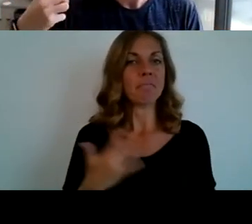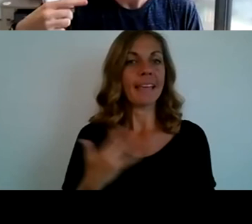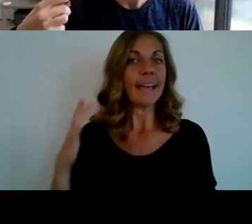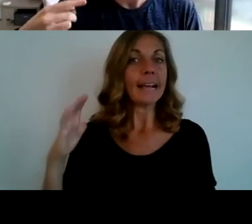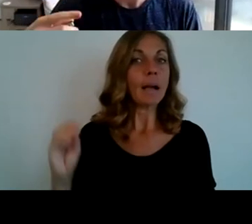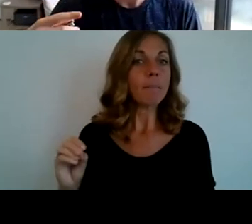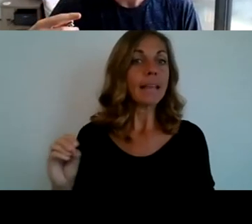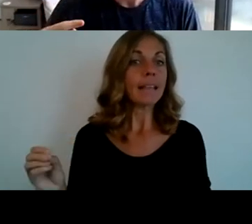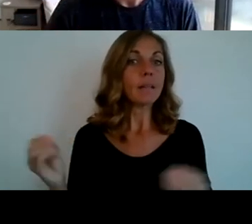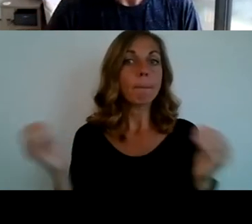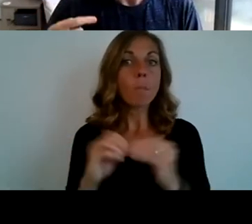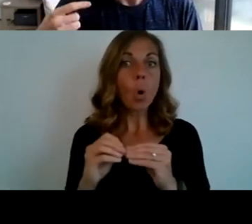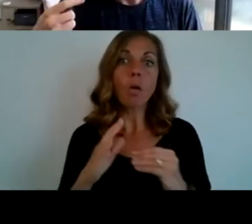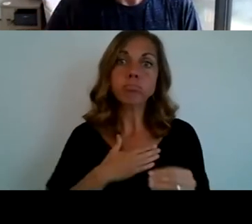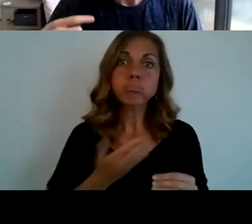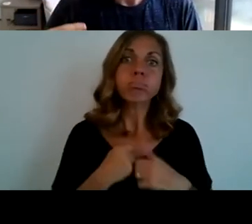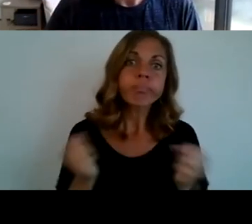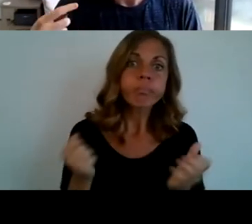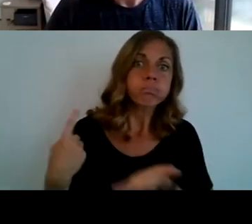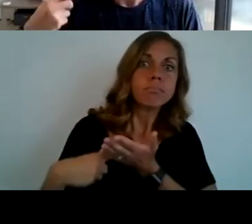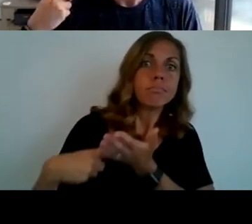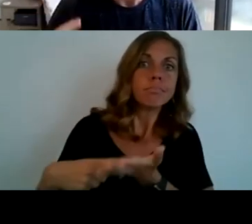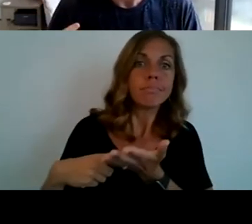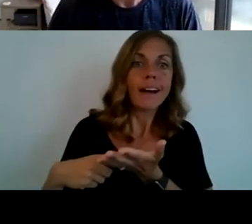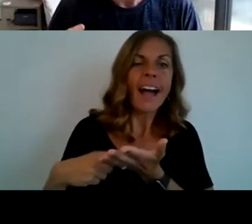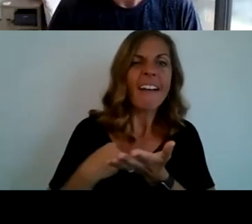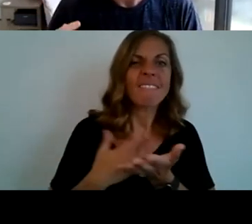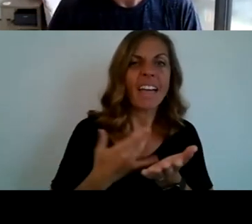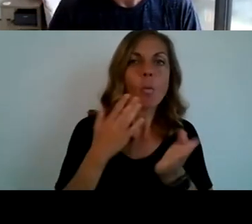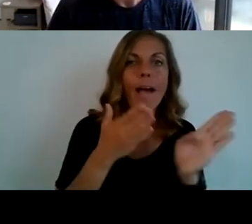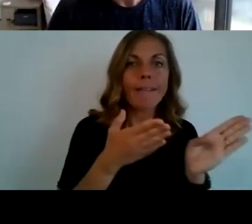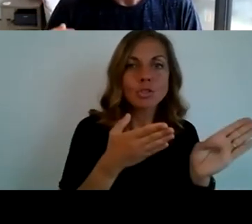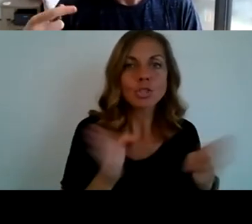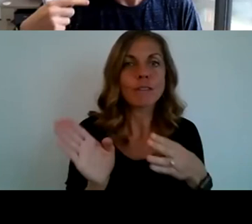about these processes have going to have to make the shift to writing stuff down and keeping